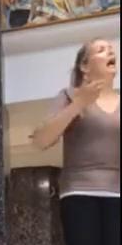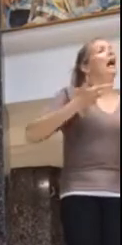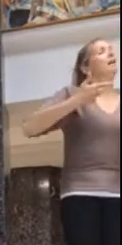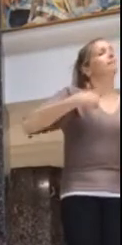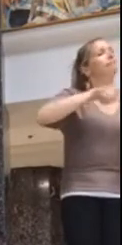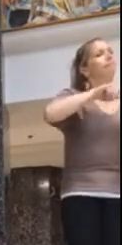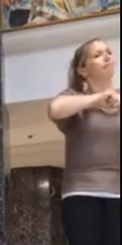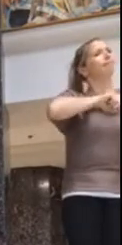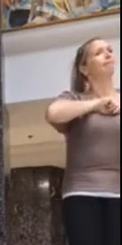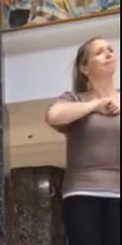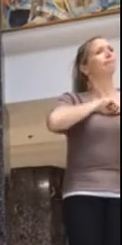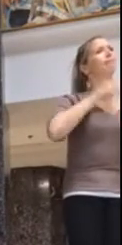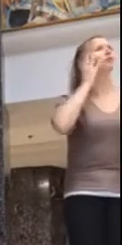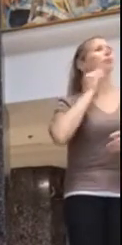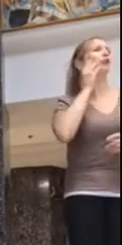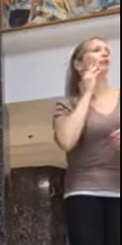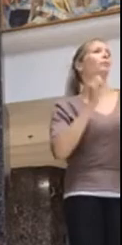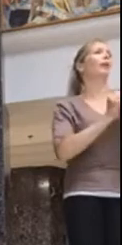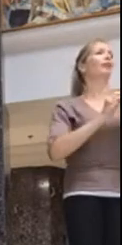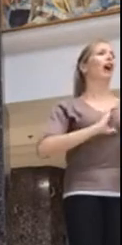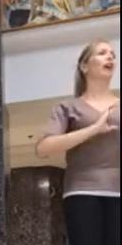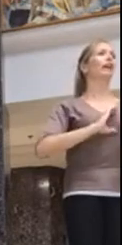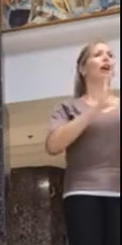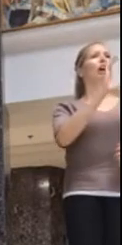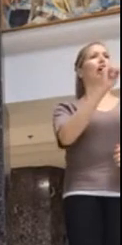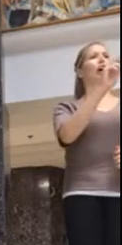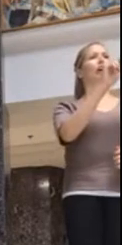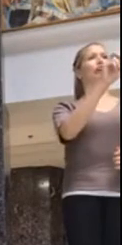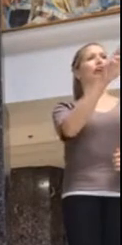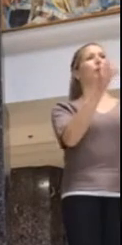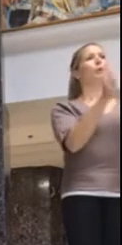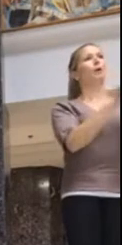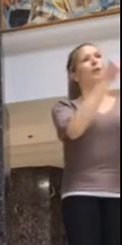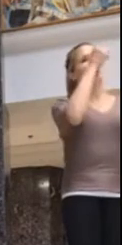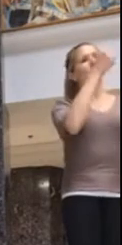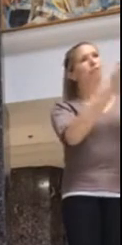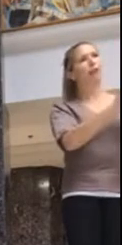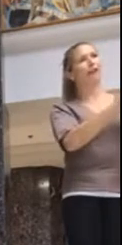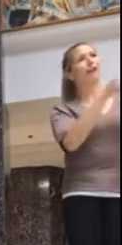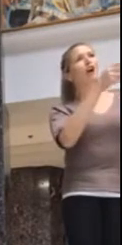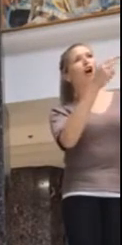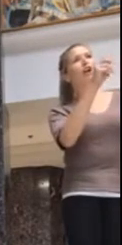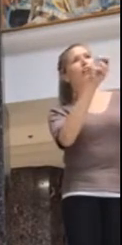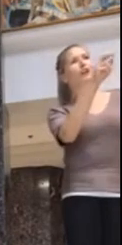with our son Carter and Carter's in the front here next to his brother Hunter. Just want to